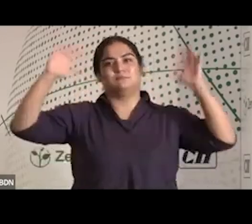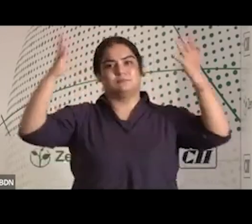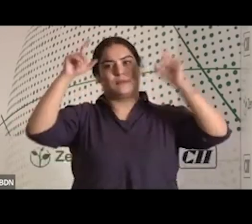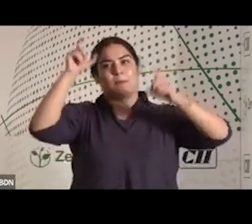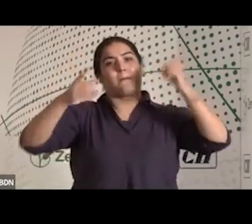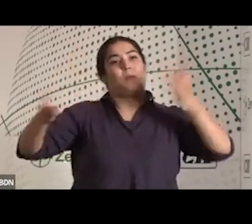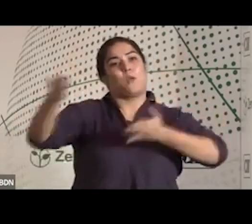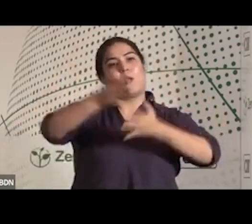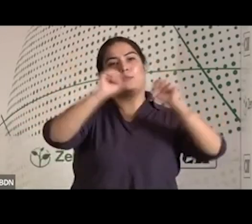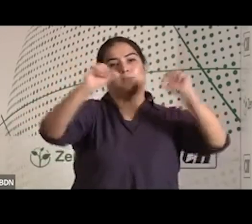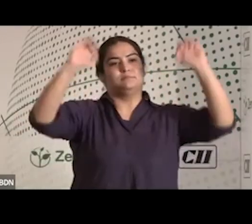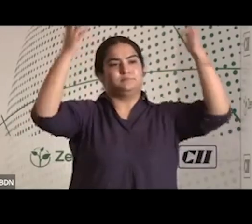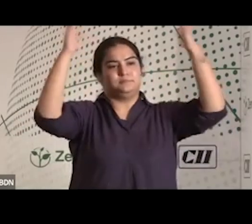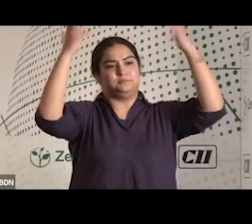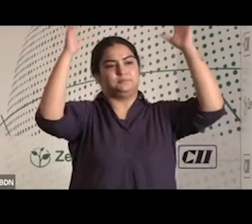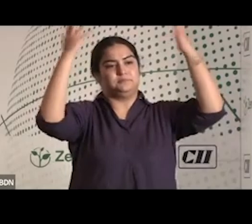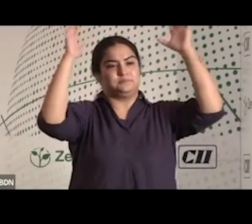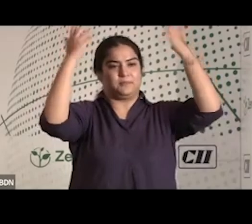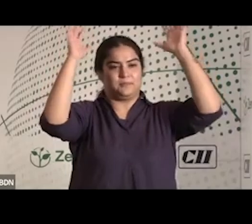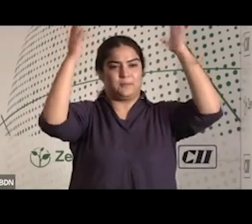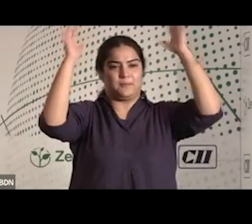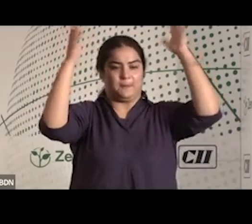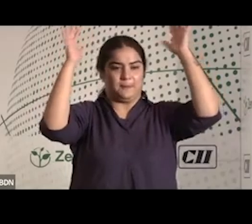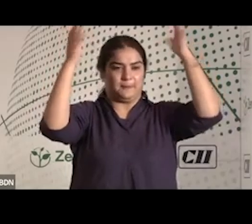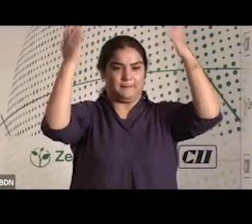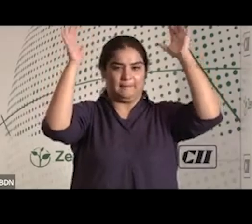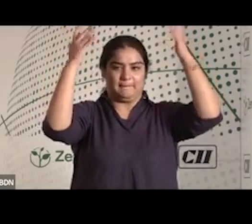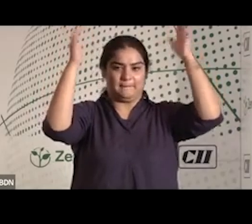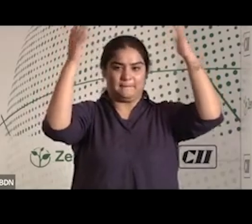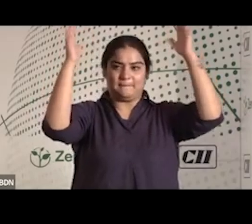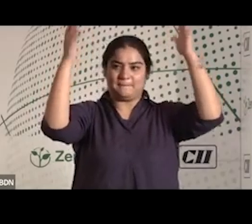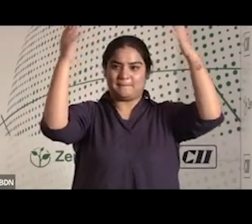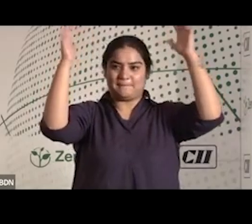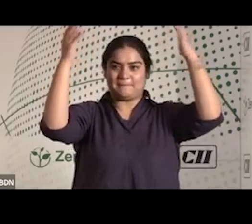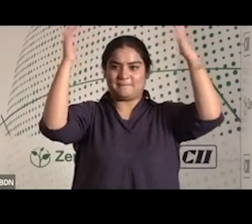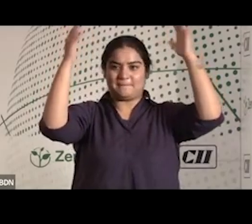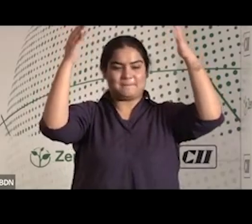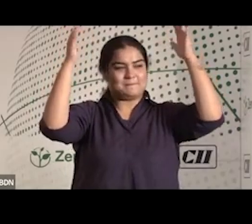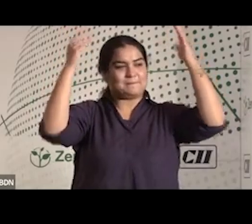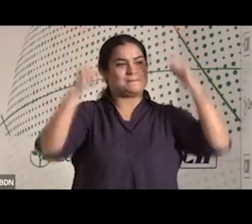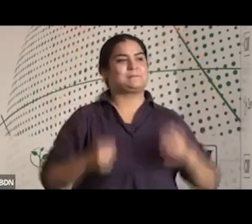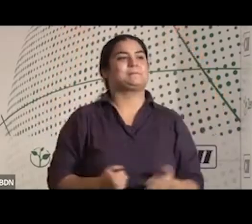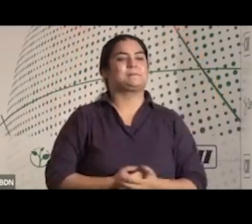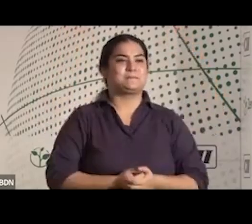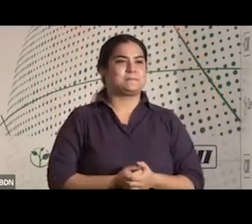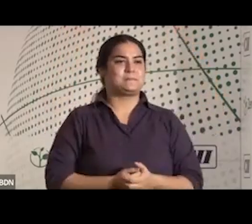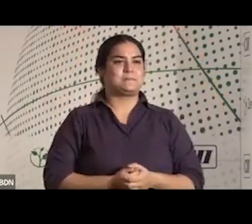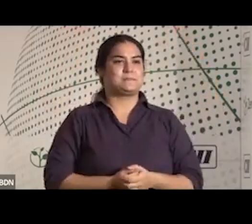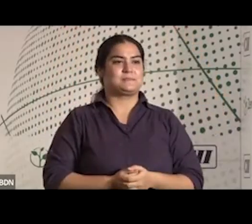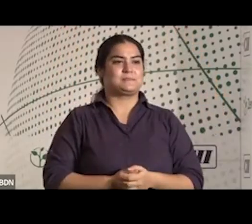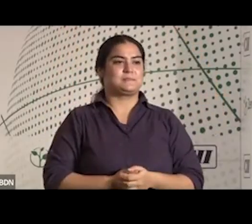for everyone who's in this room?